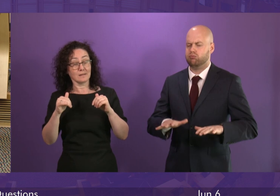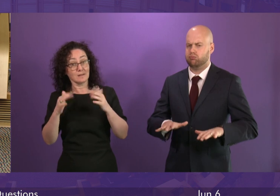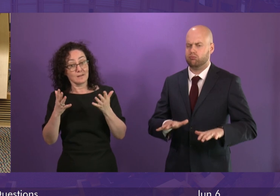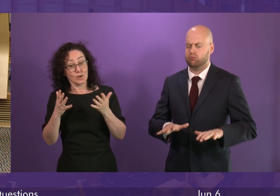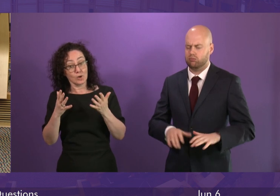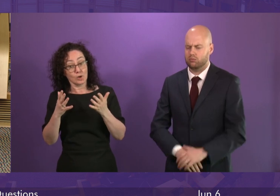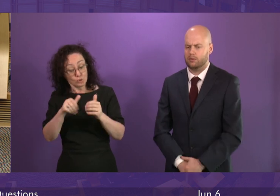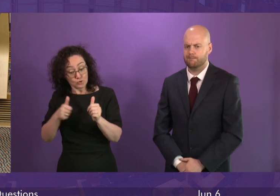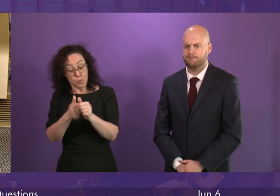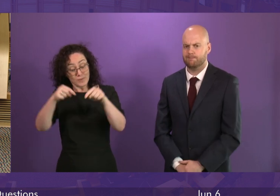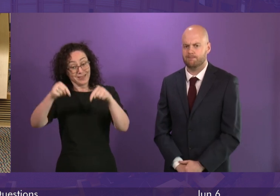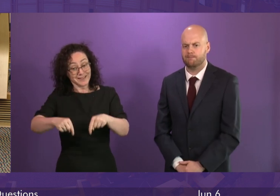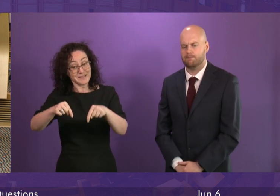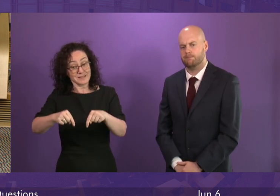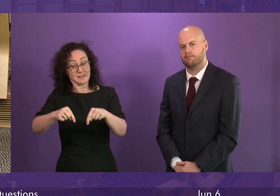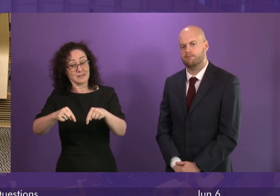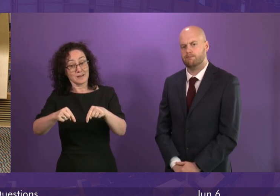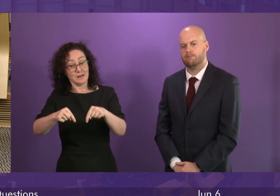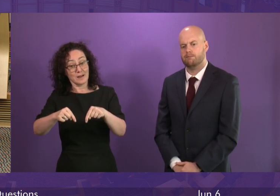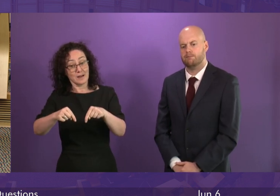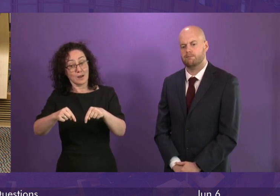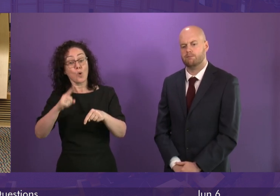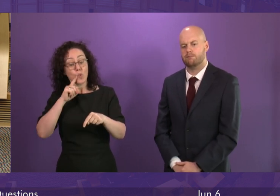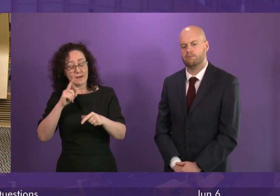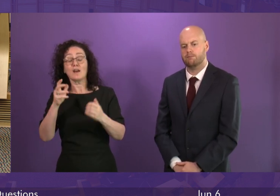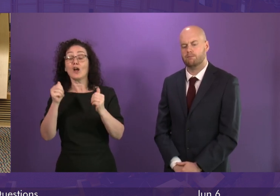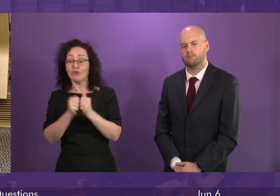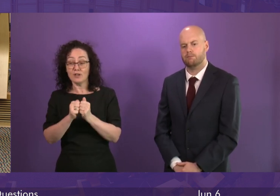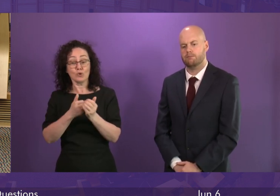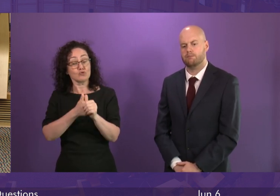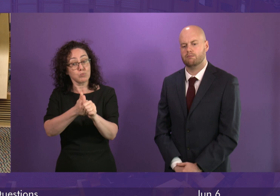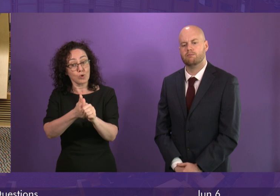supported when it supported curriculum for excellence—a flexible curriculum to put